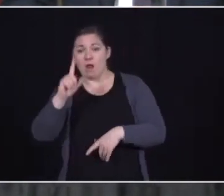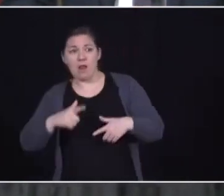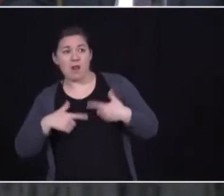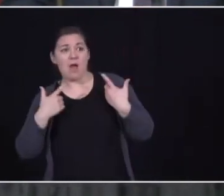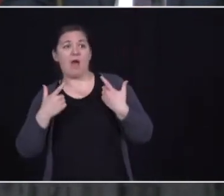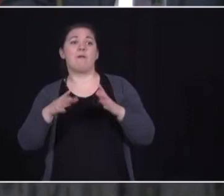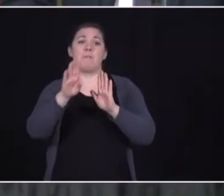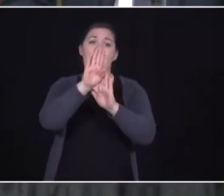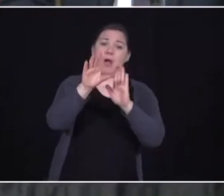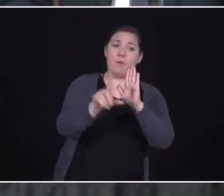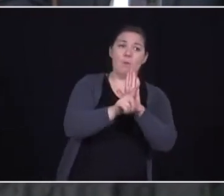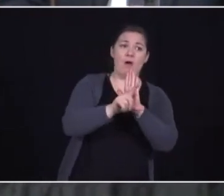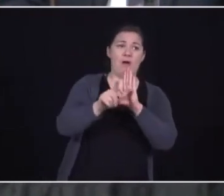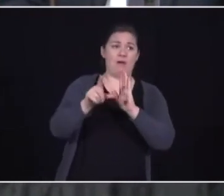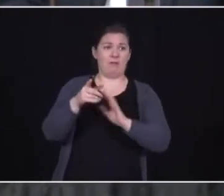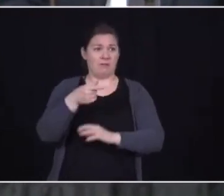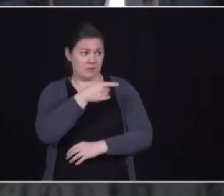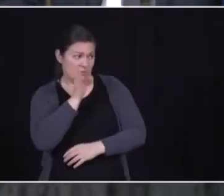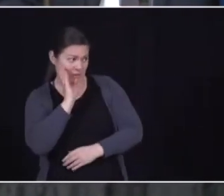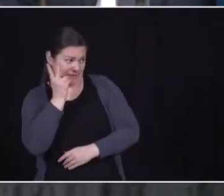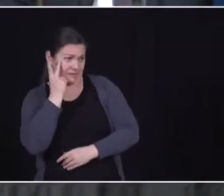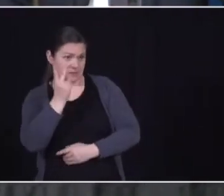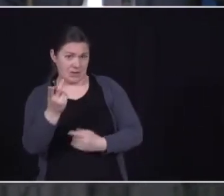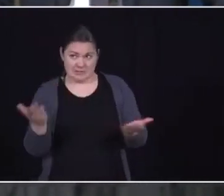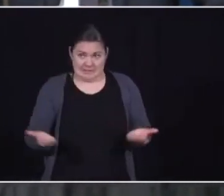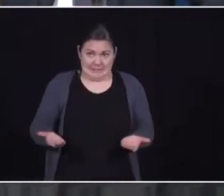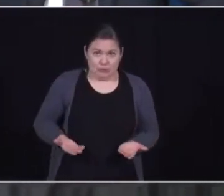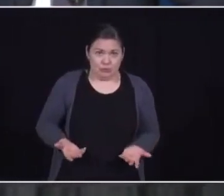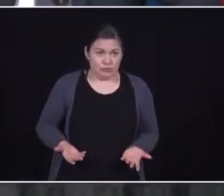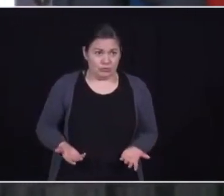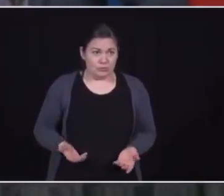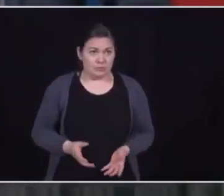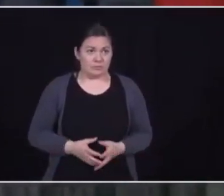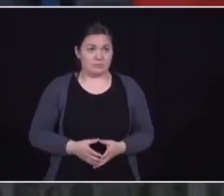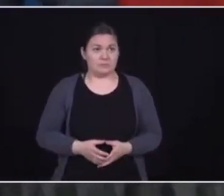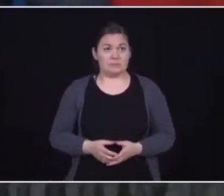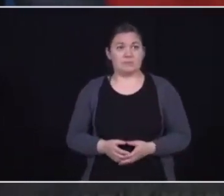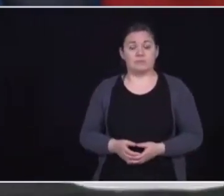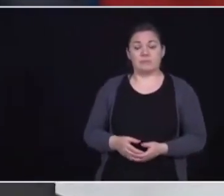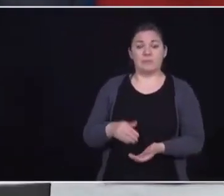will we see more transparency for the public in terms of who is getting the shots?